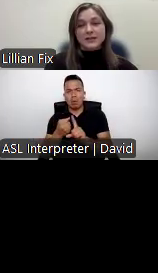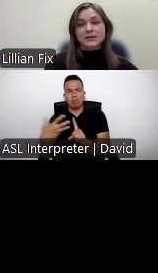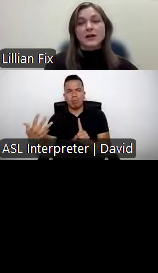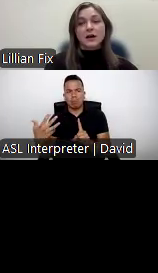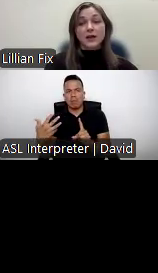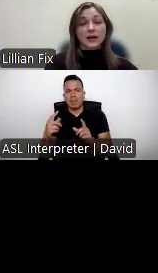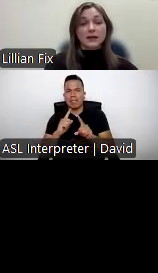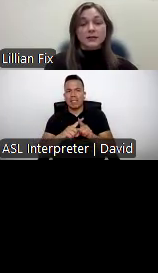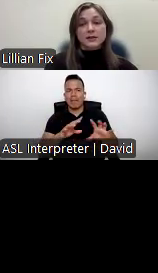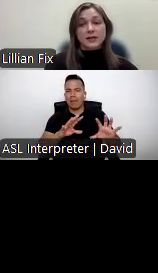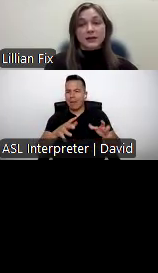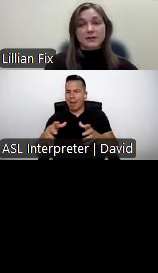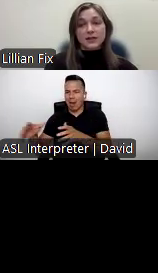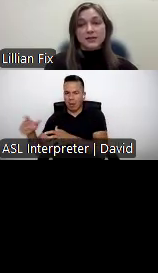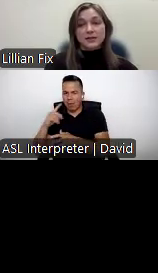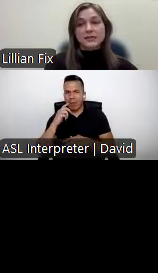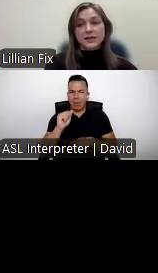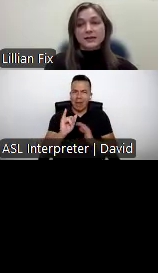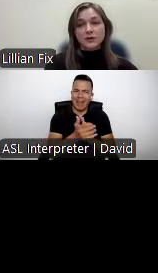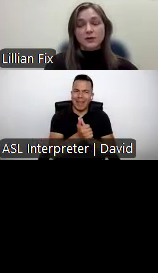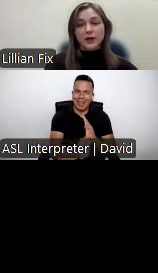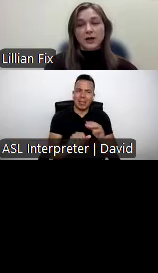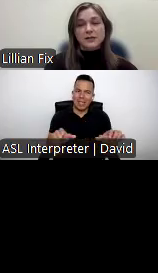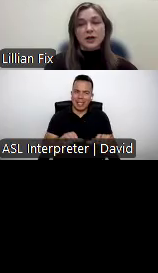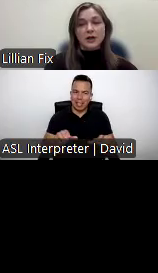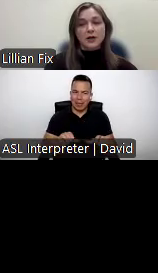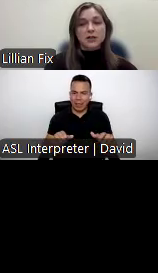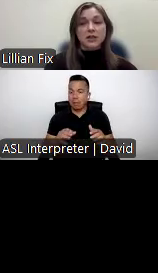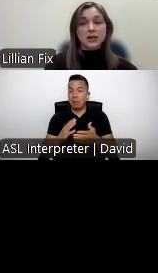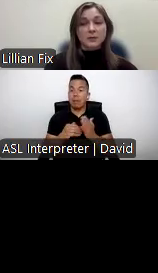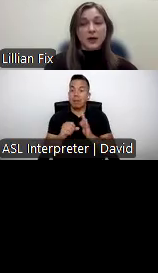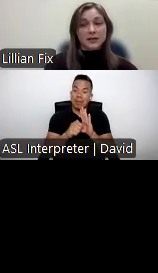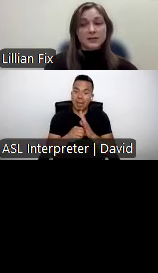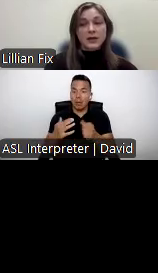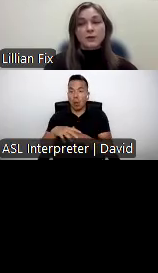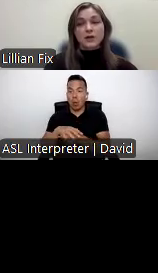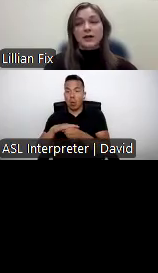practices of AI literacy activities that states and local areas are encouraged to keep in mind